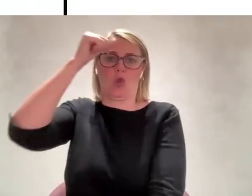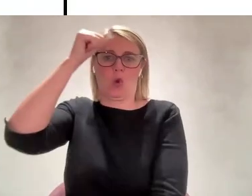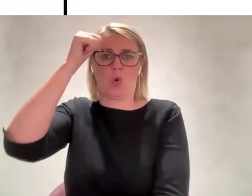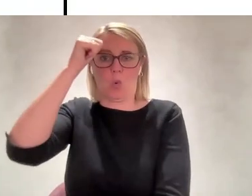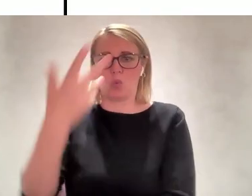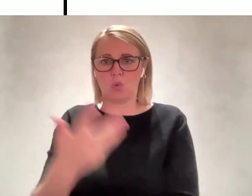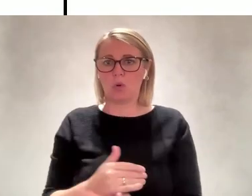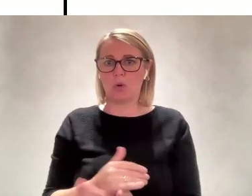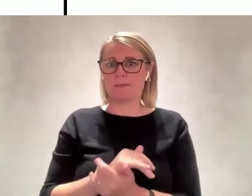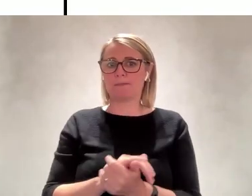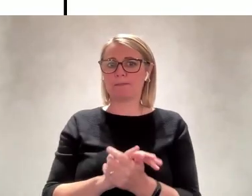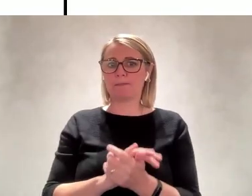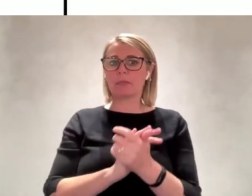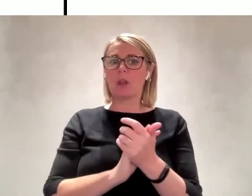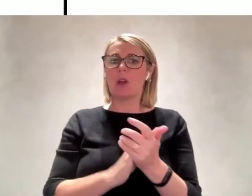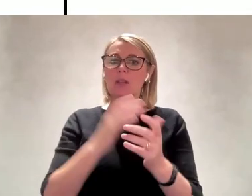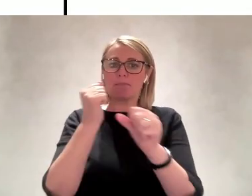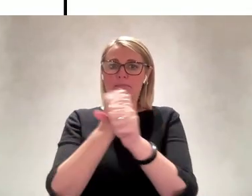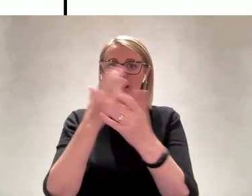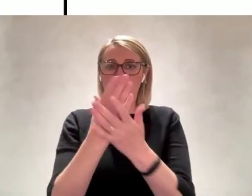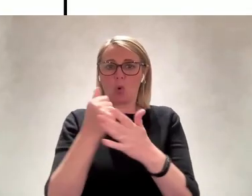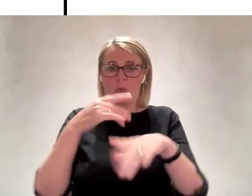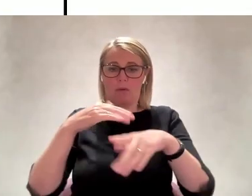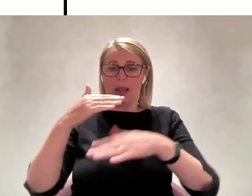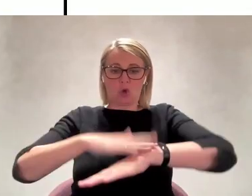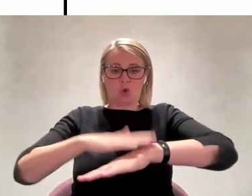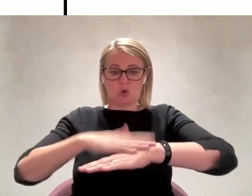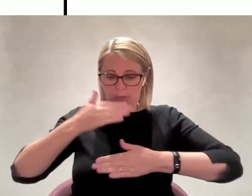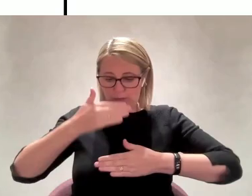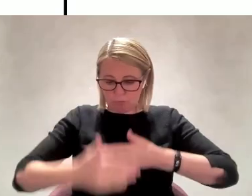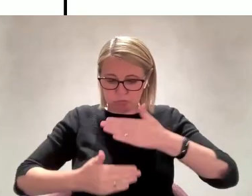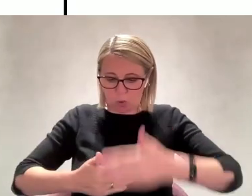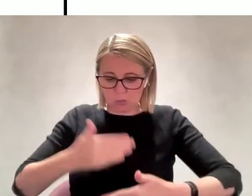Contestability, that there's a timely process that allows